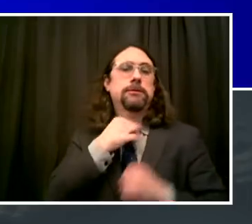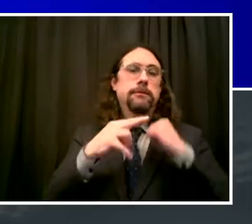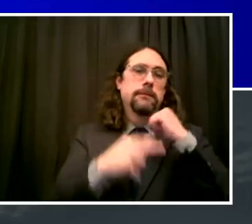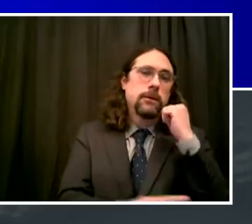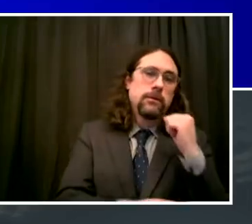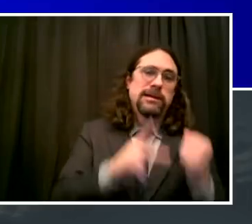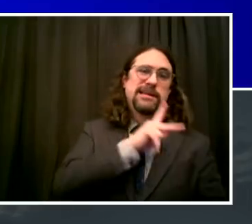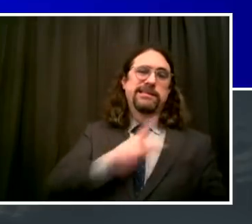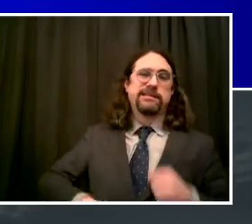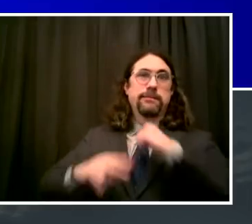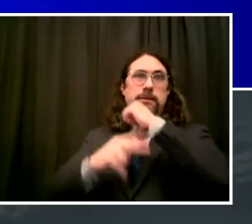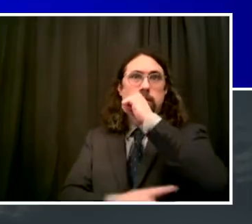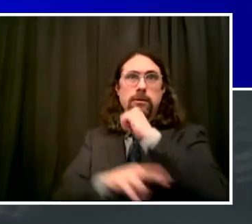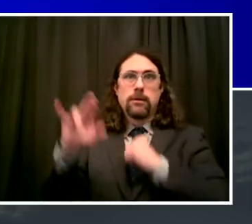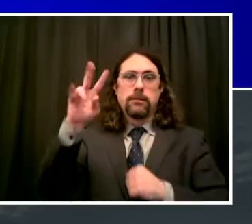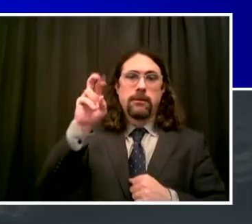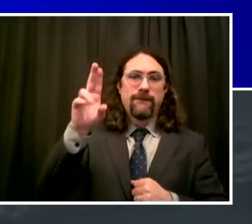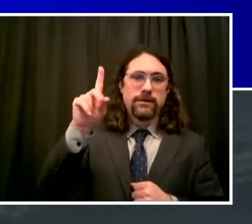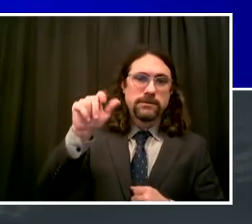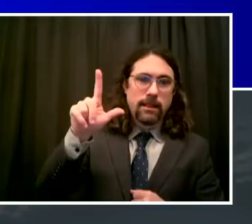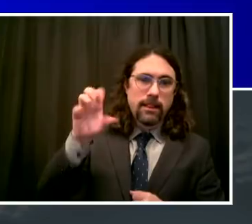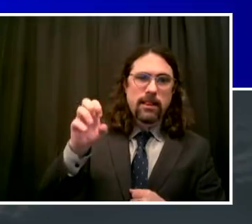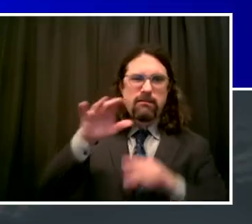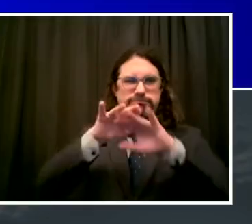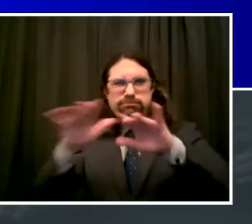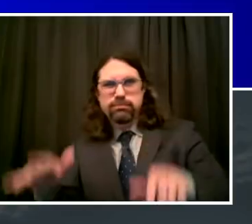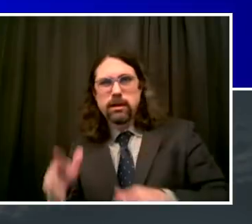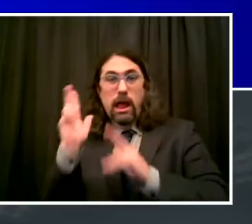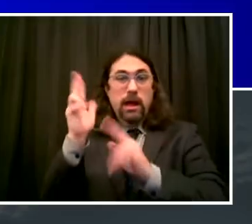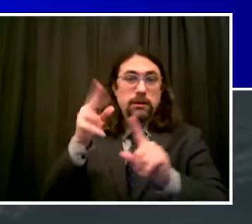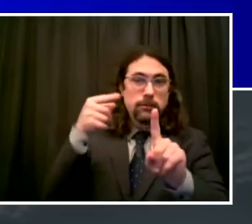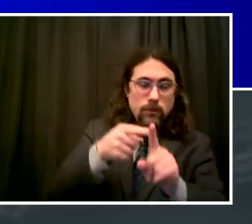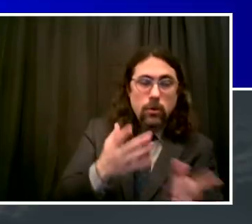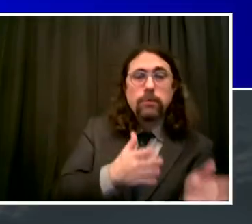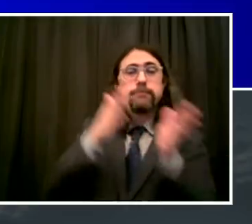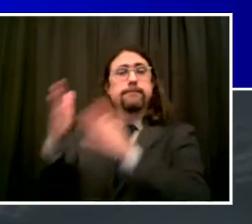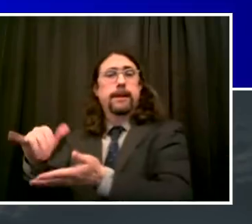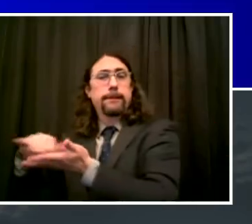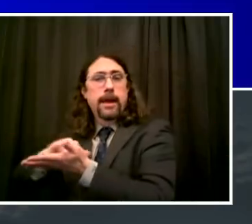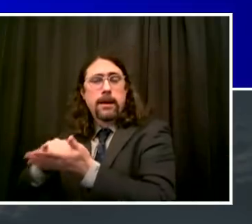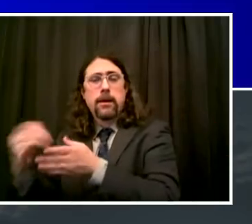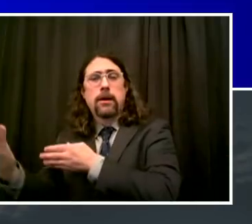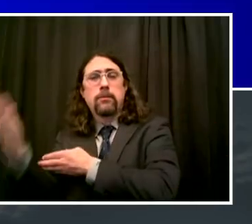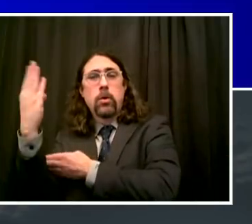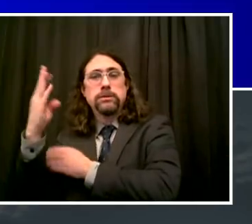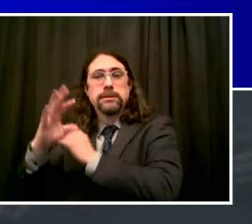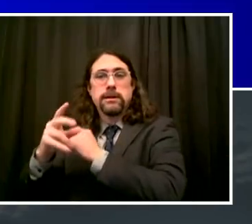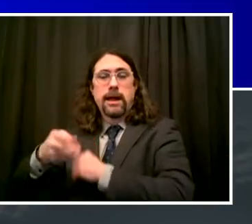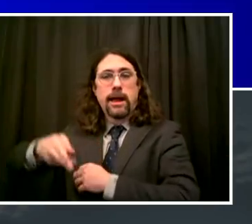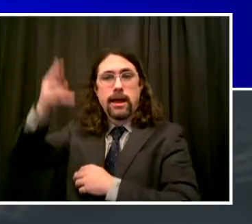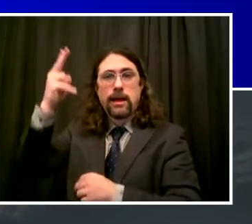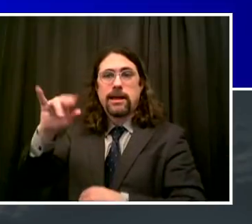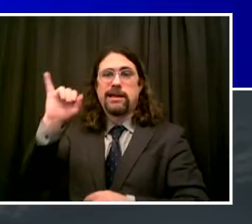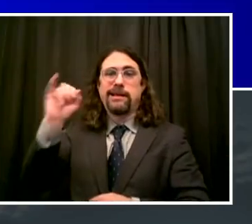VIEW, AND LOWONGOD AND HUNTS POINT. IN MANHATTAN, MORNINGSIDE HEIGHTS, INWOOD, WASHINGTON HEIGHTS AND